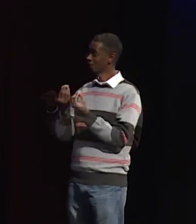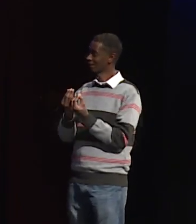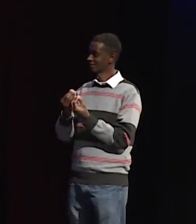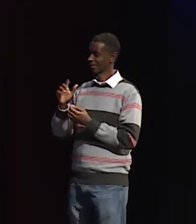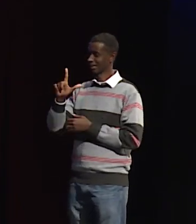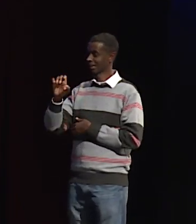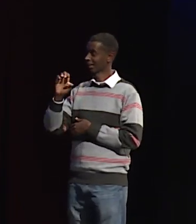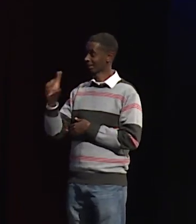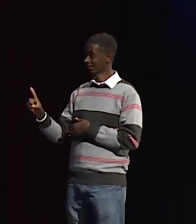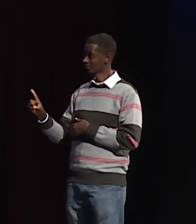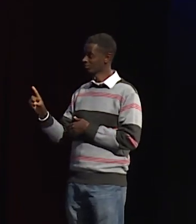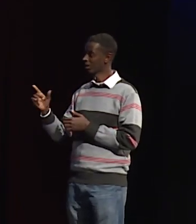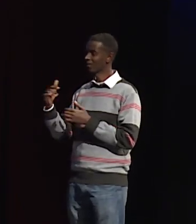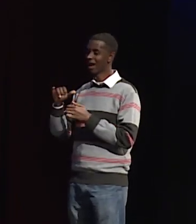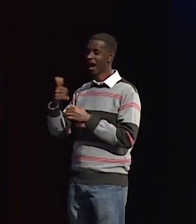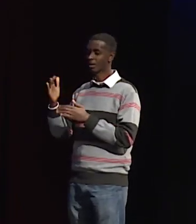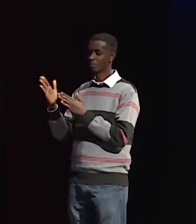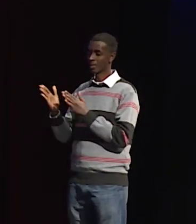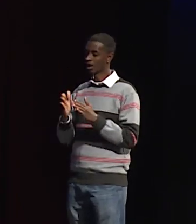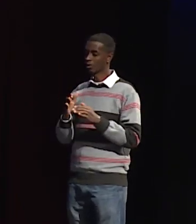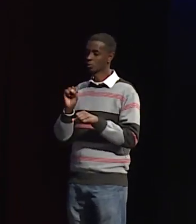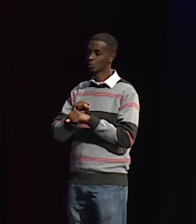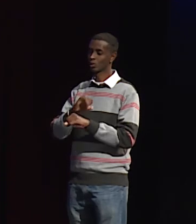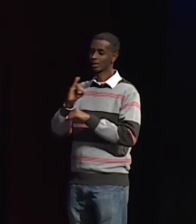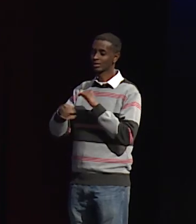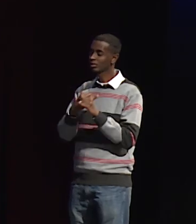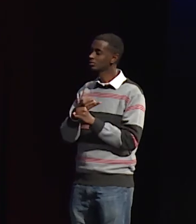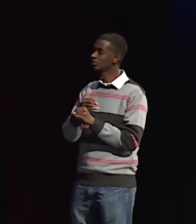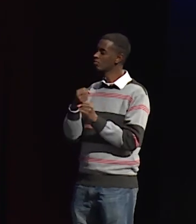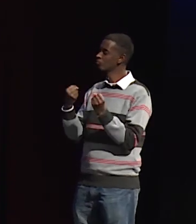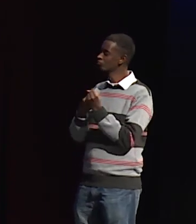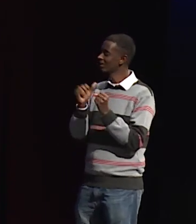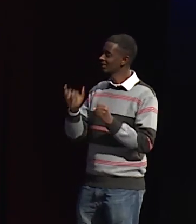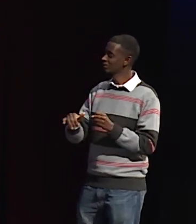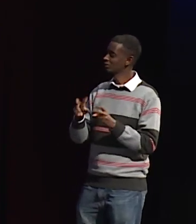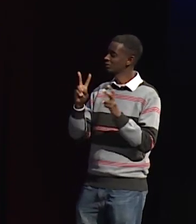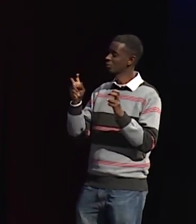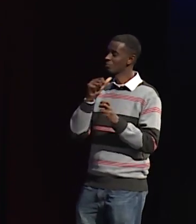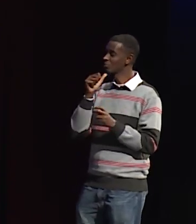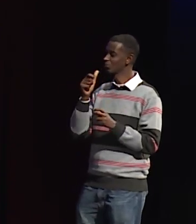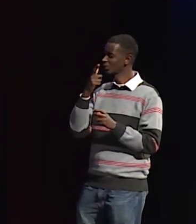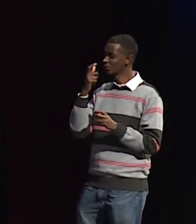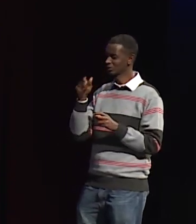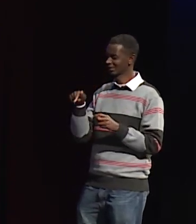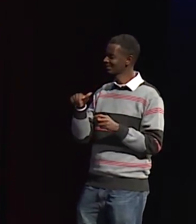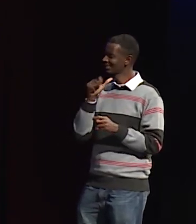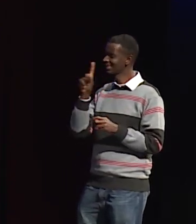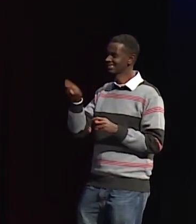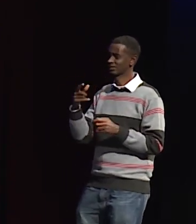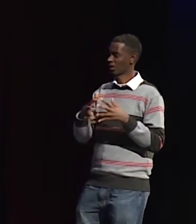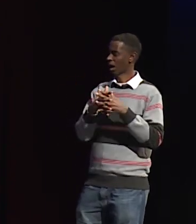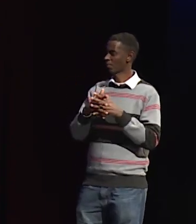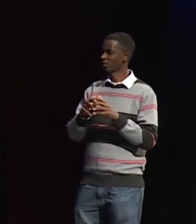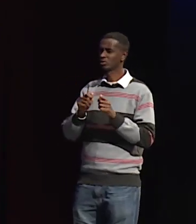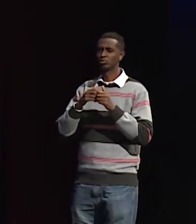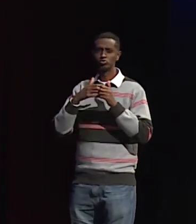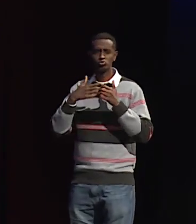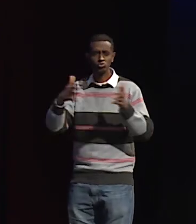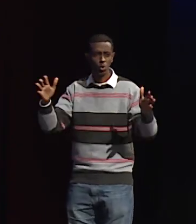So, now my question for you is, does LEAD-K have any plans to support internationally?